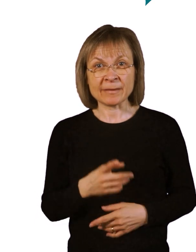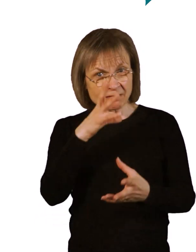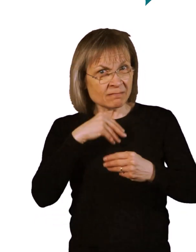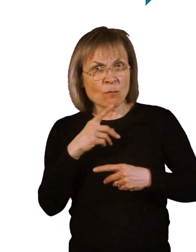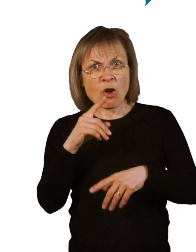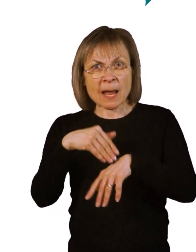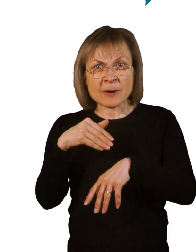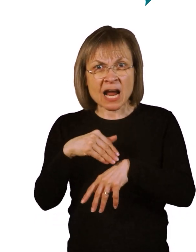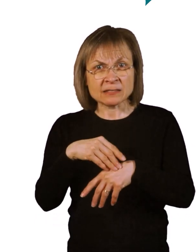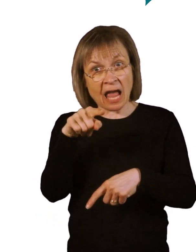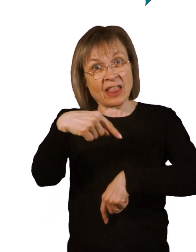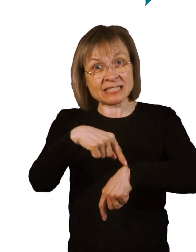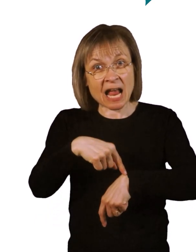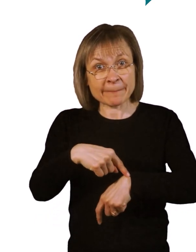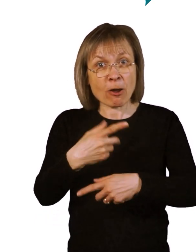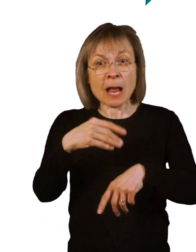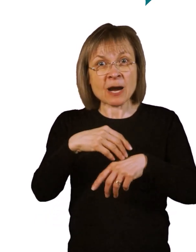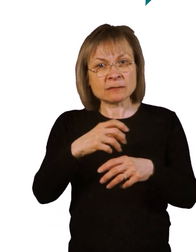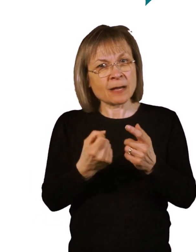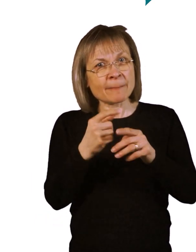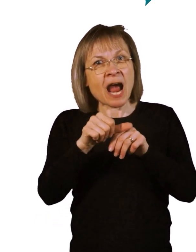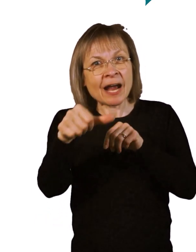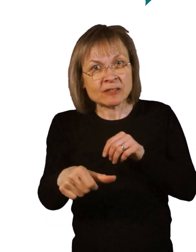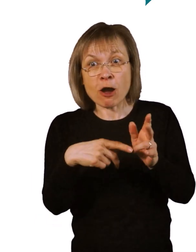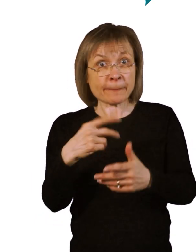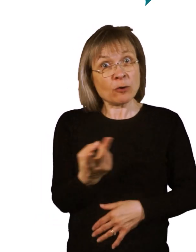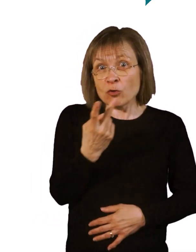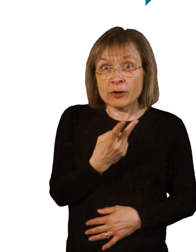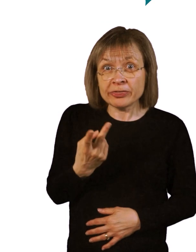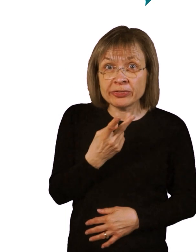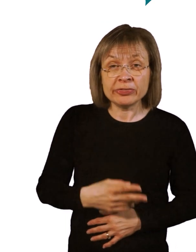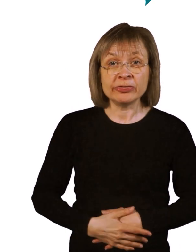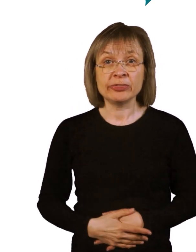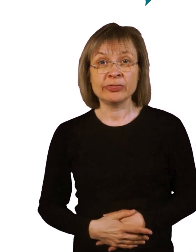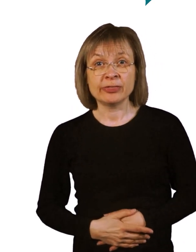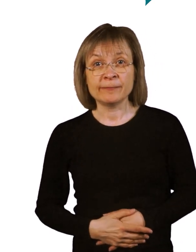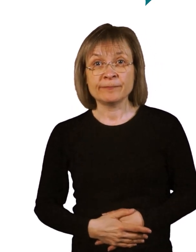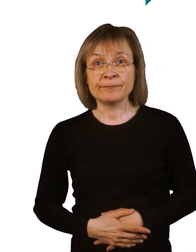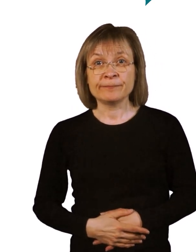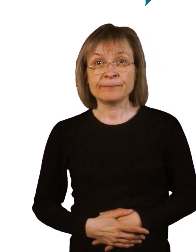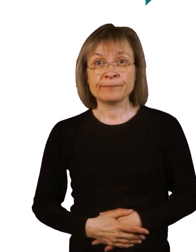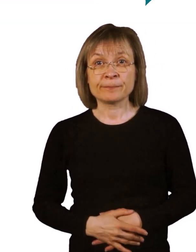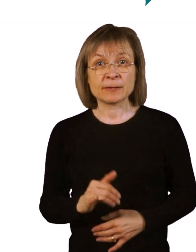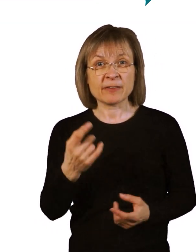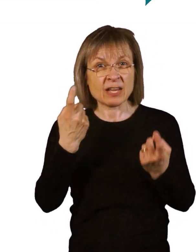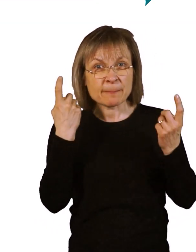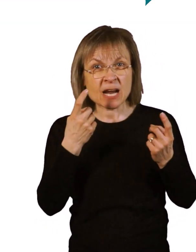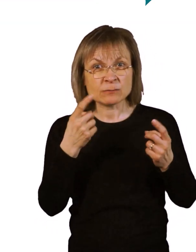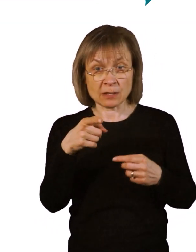You can tell us about impacts you felt at the time, impacts that took longer to happen or both. You may wish to think about